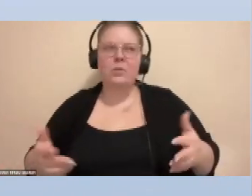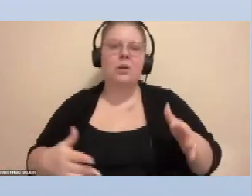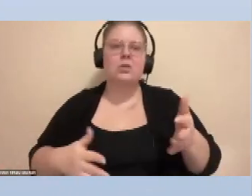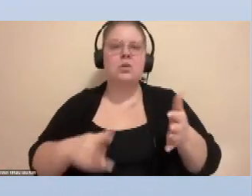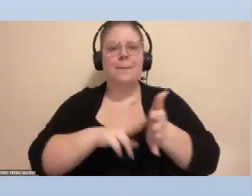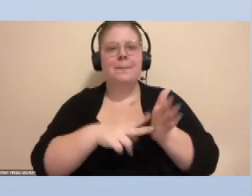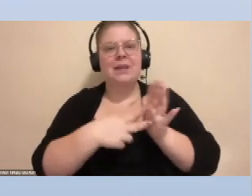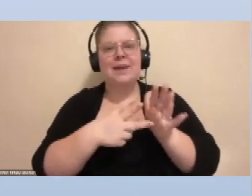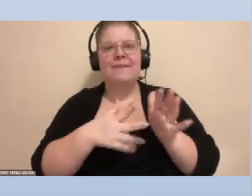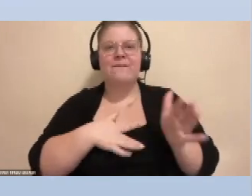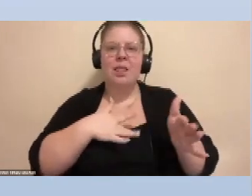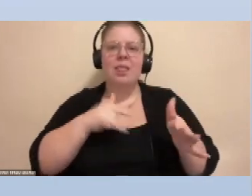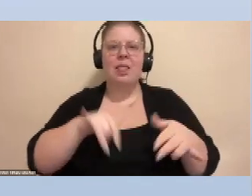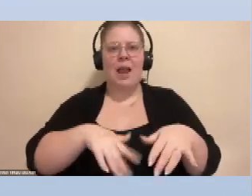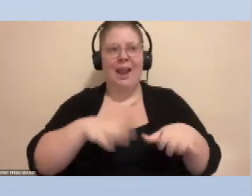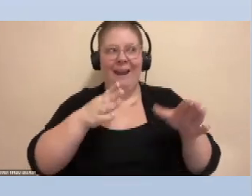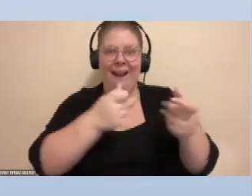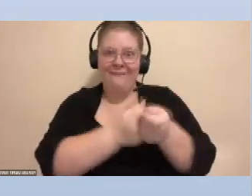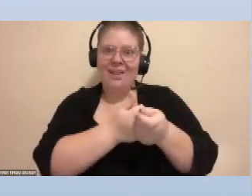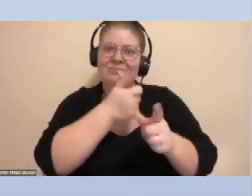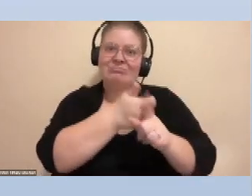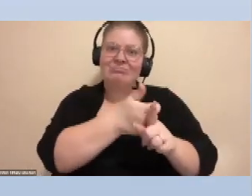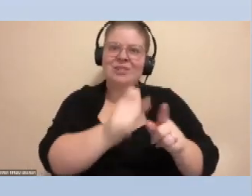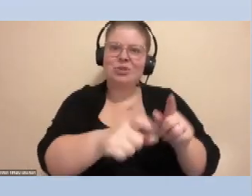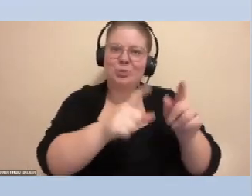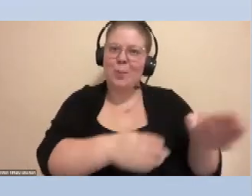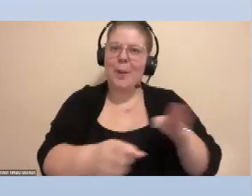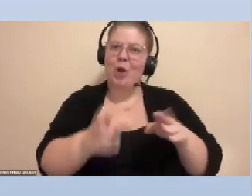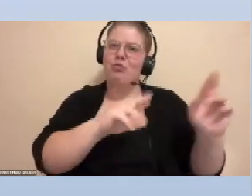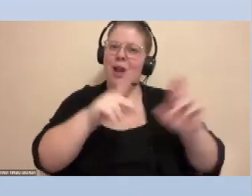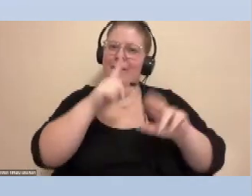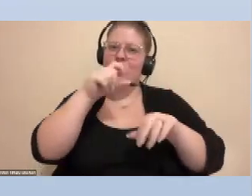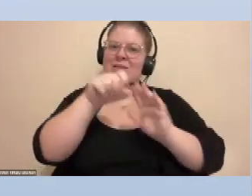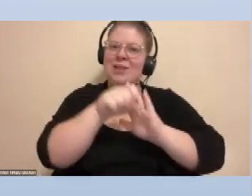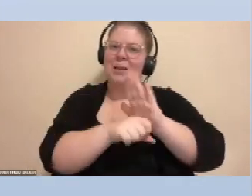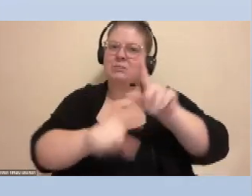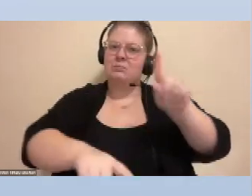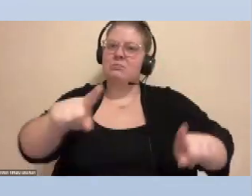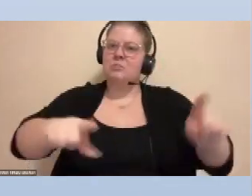prepared for that and researches as well. For example, once a